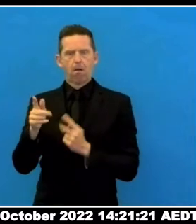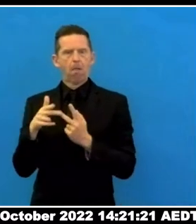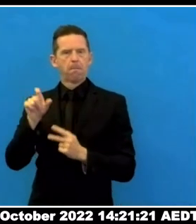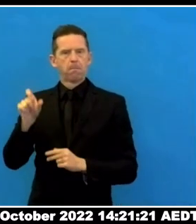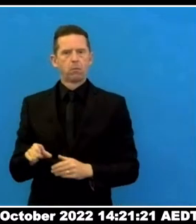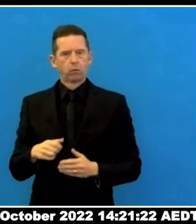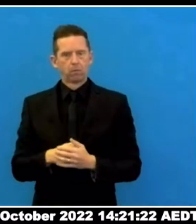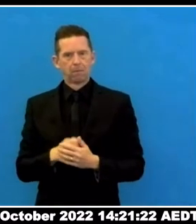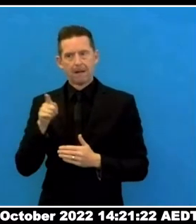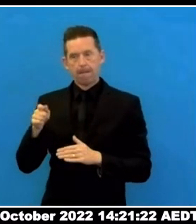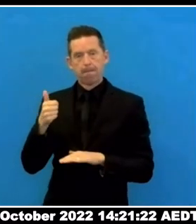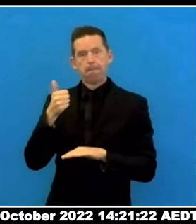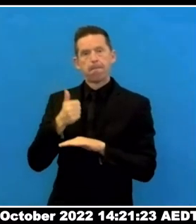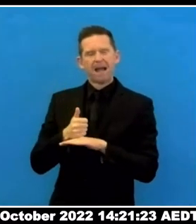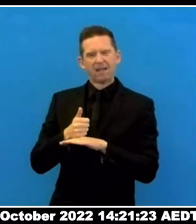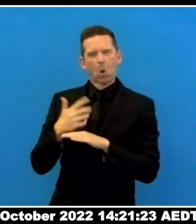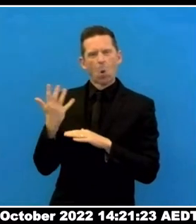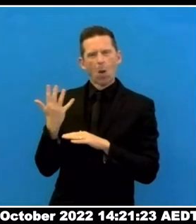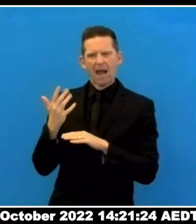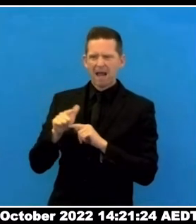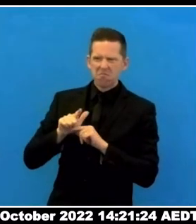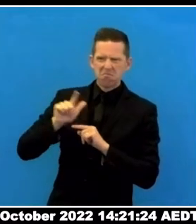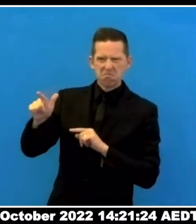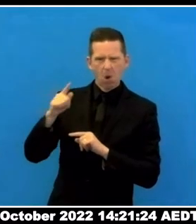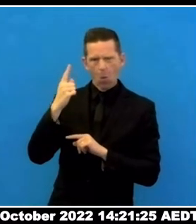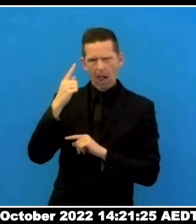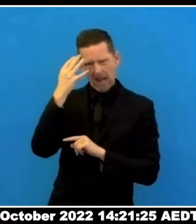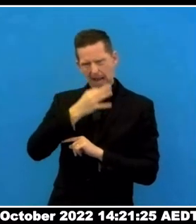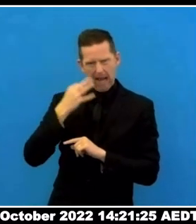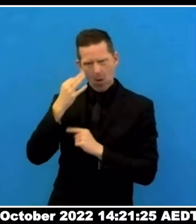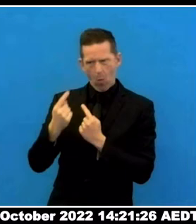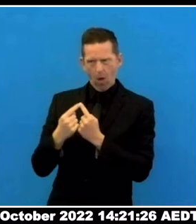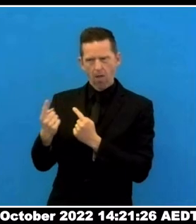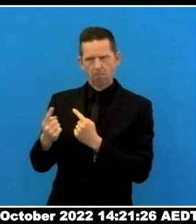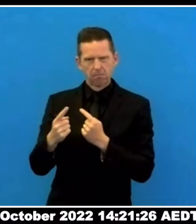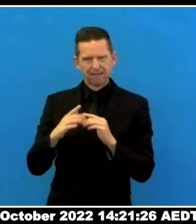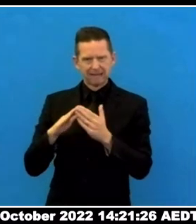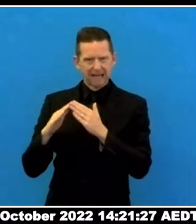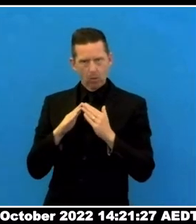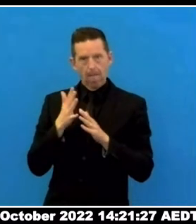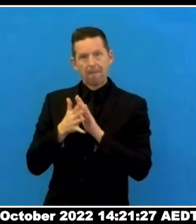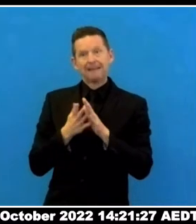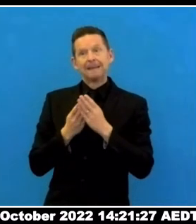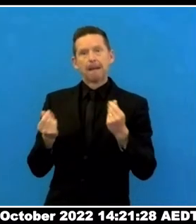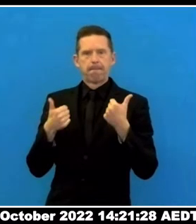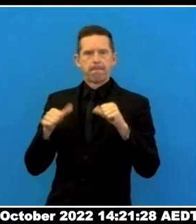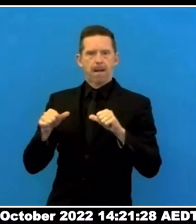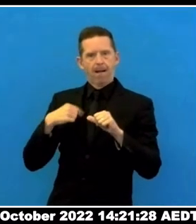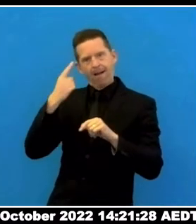She is based in a town about an hour away, which means some of our appointments will be face to face."